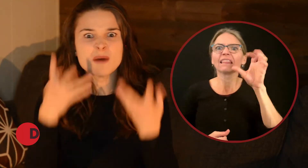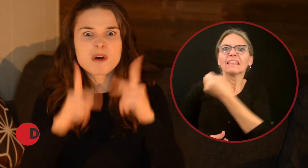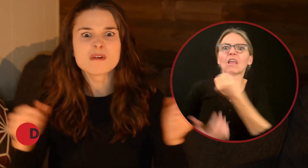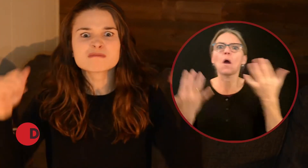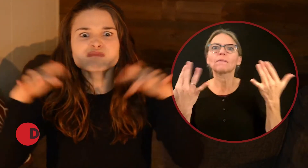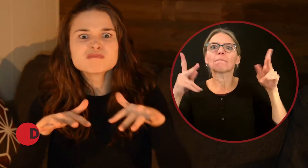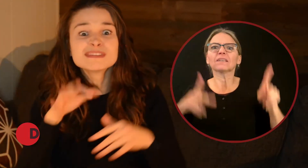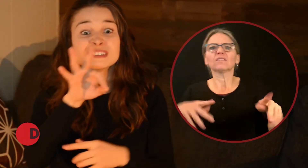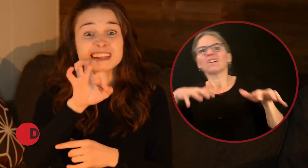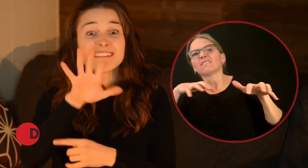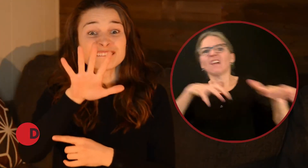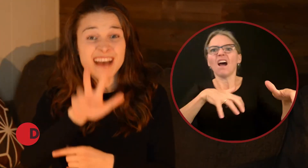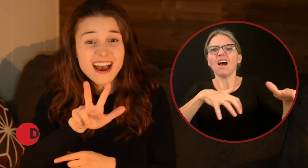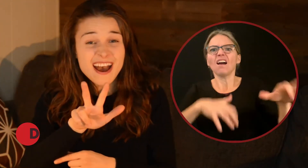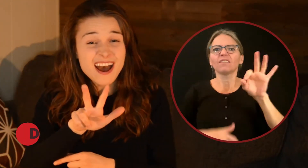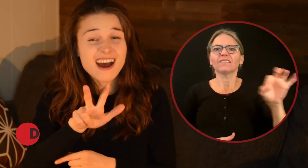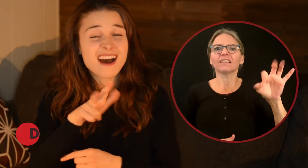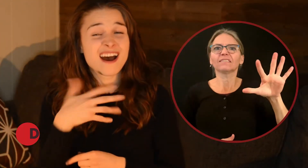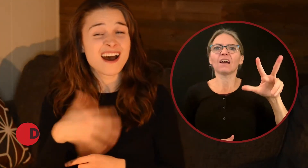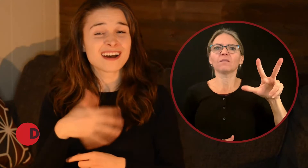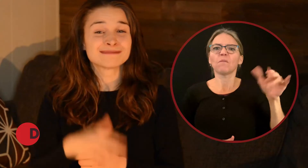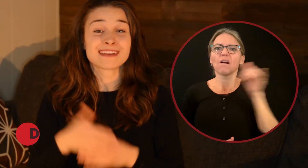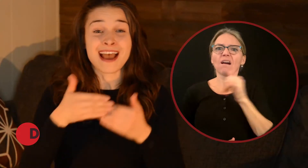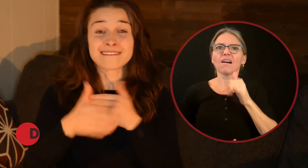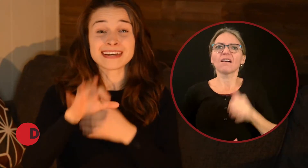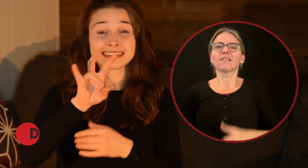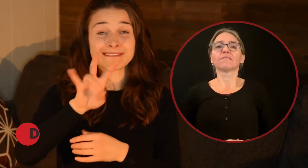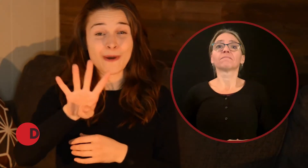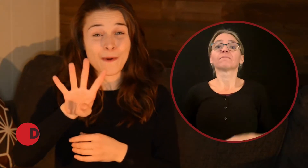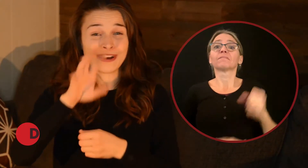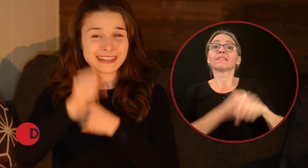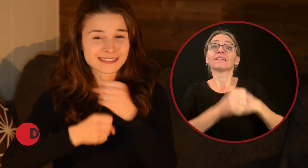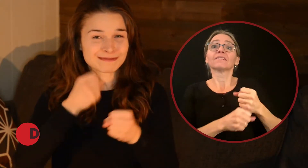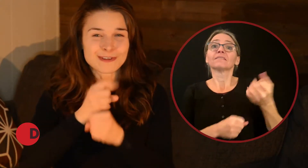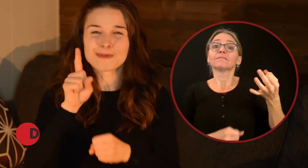Guess how many people attended? 953 people! After 74 years at the